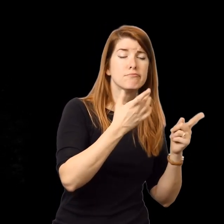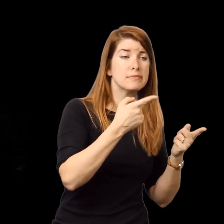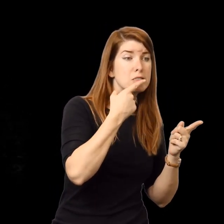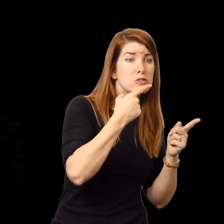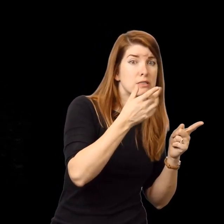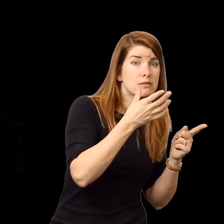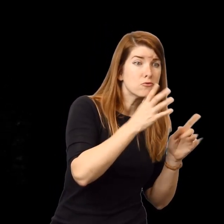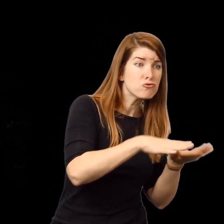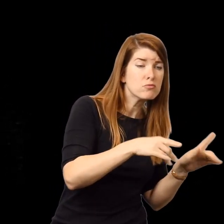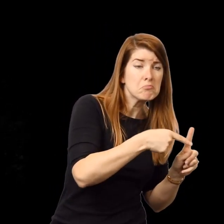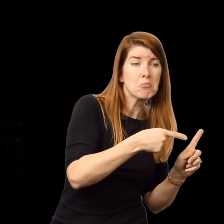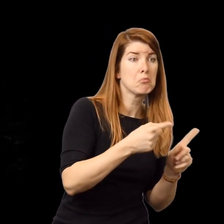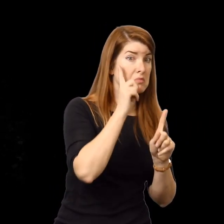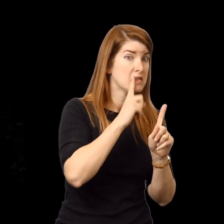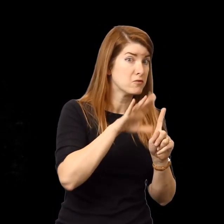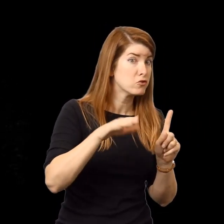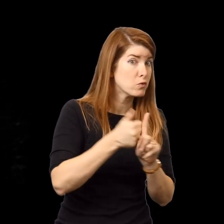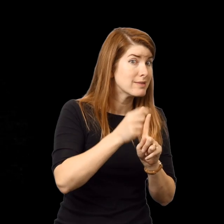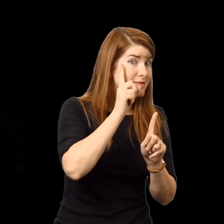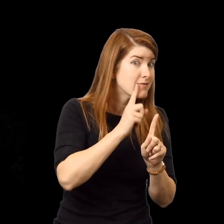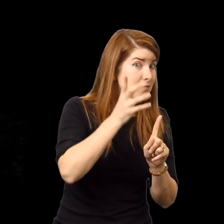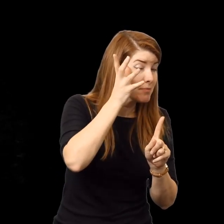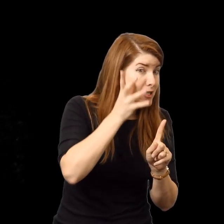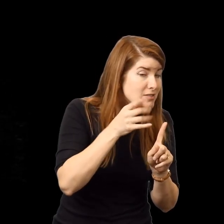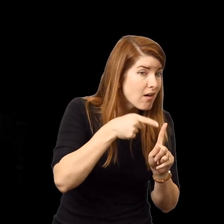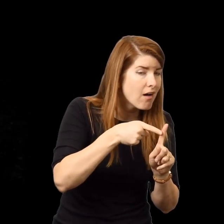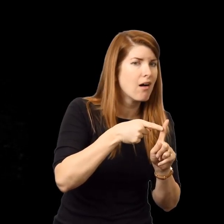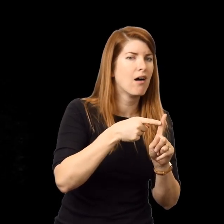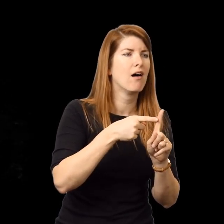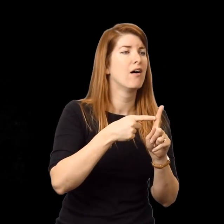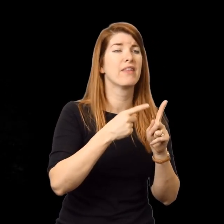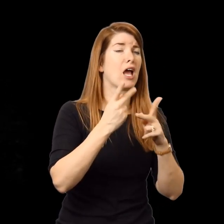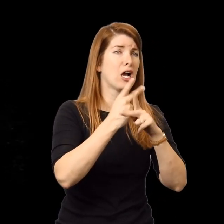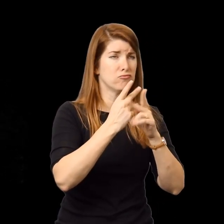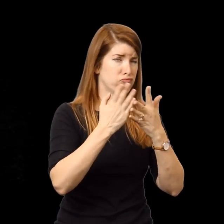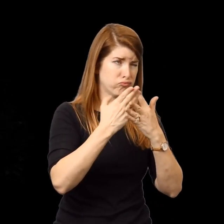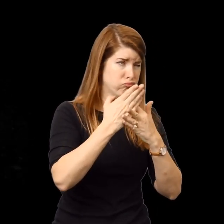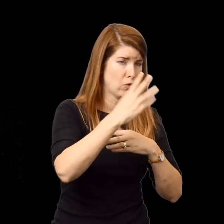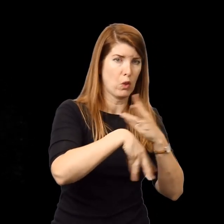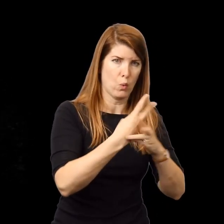with deaf parents, they figure out the world just by participating.